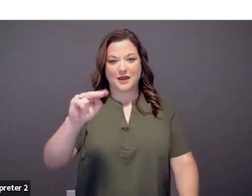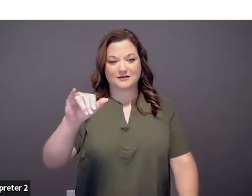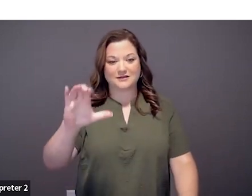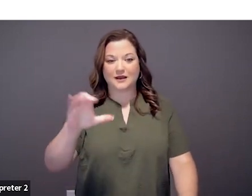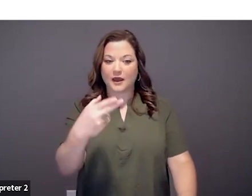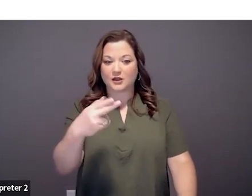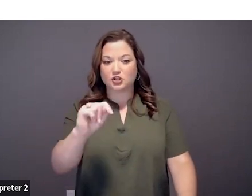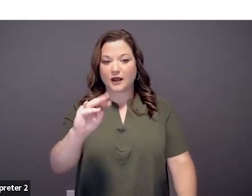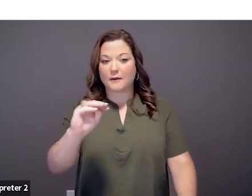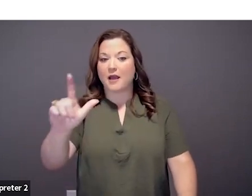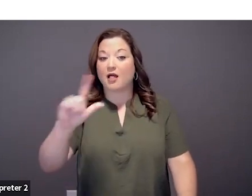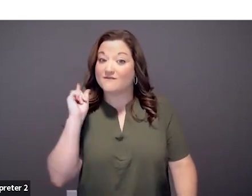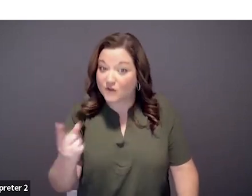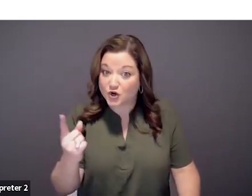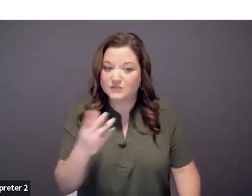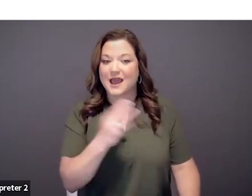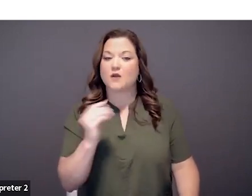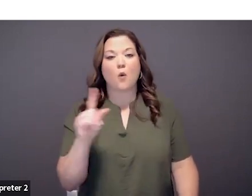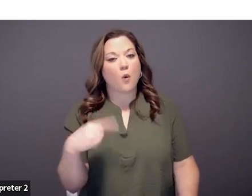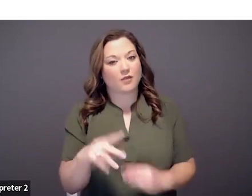Now there are definitely cases when ARIA is needed,